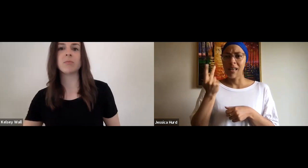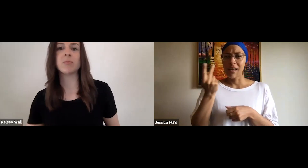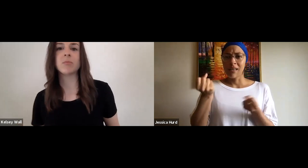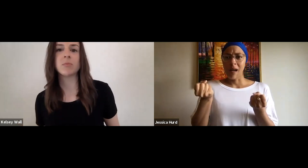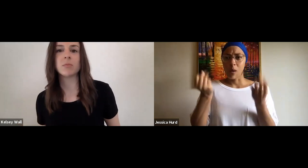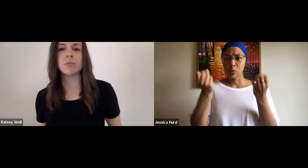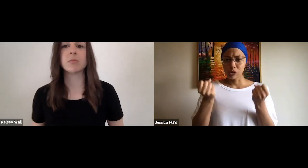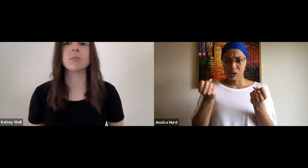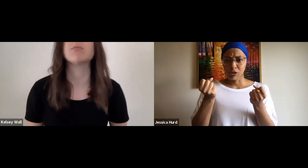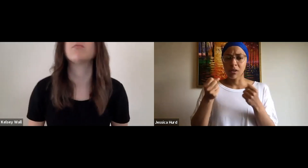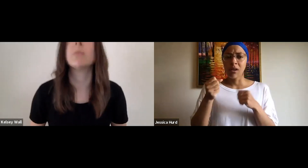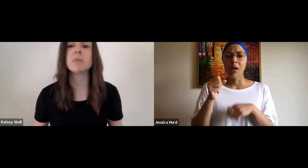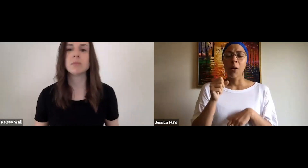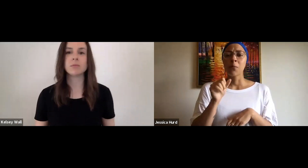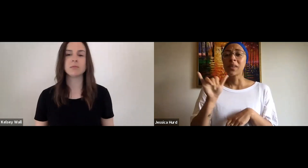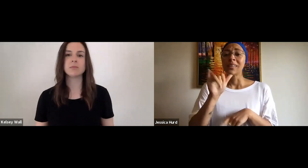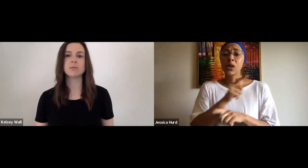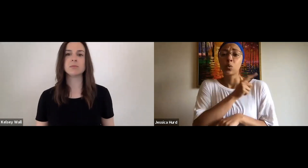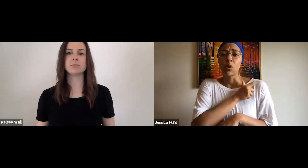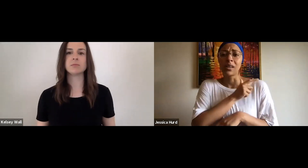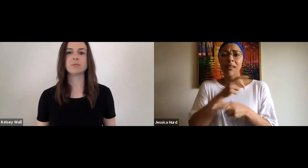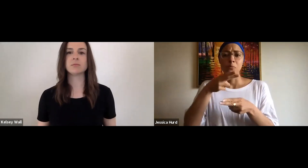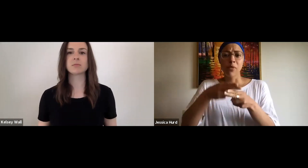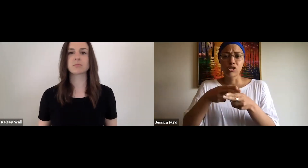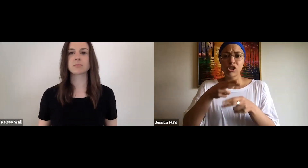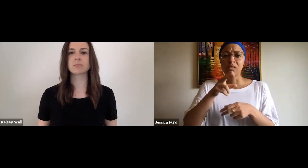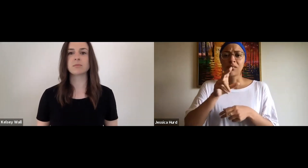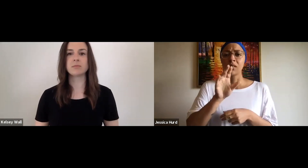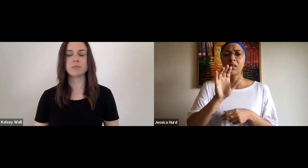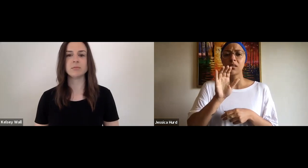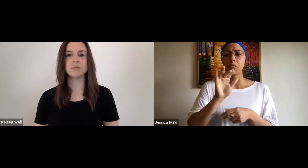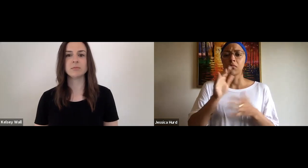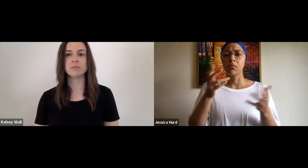I just want to make sure that everyone is OK and that your videos are good.